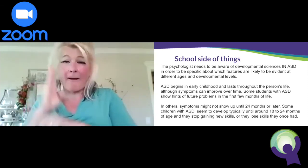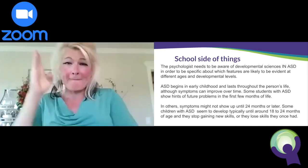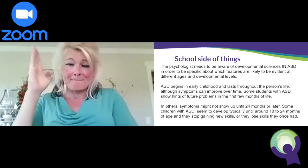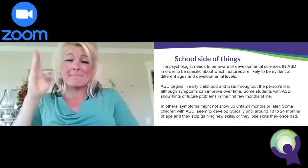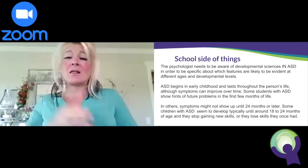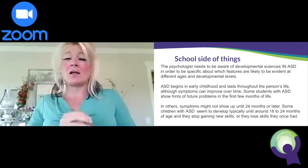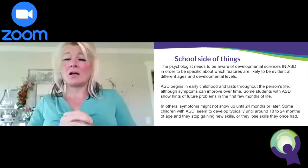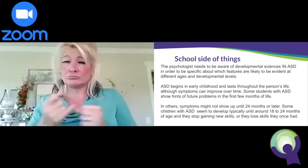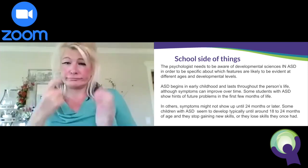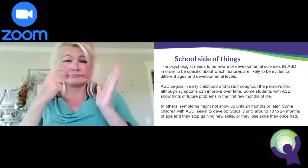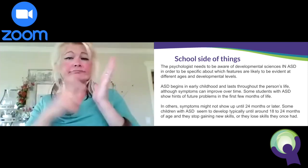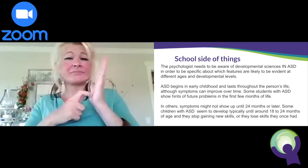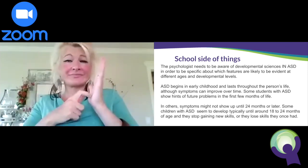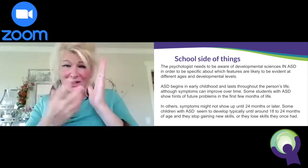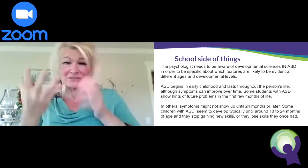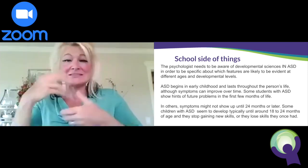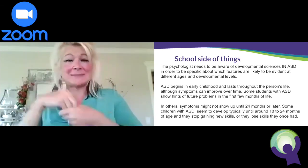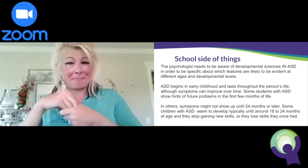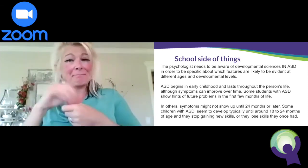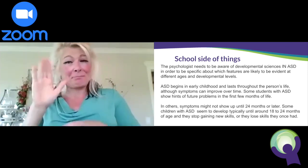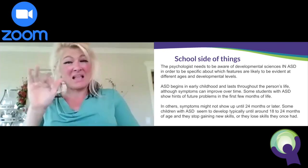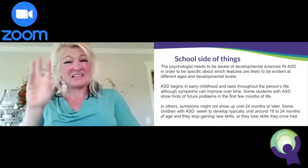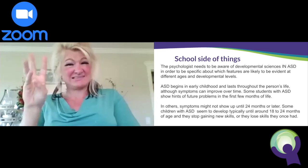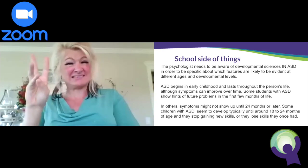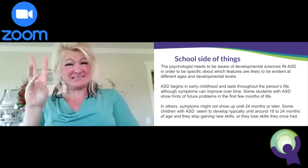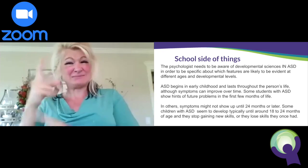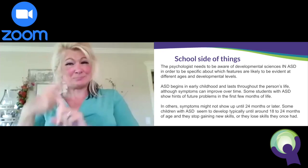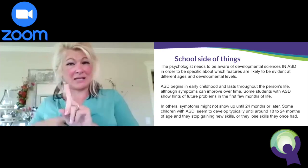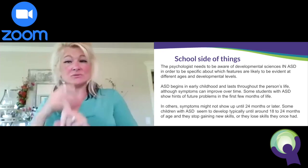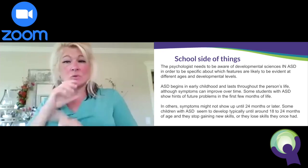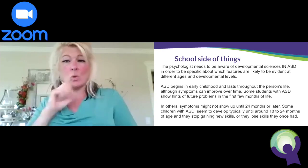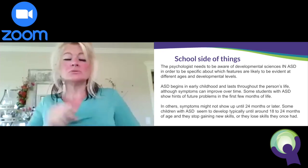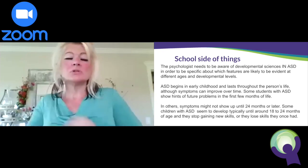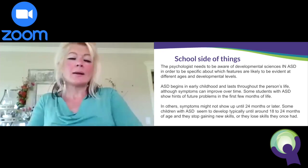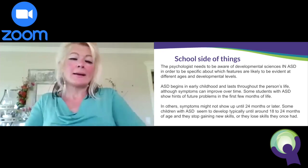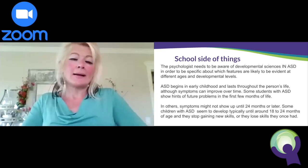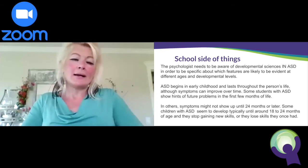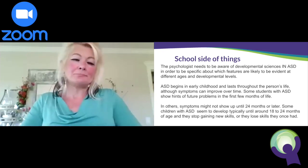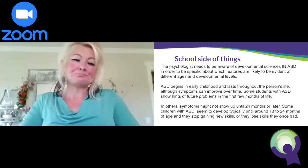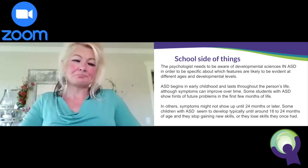I just want to say I've tested some kids, they're very different sometimes.